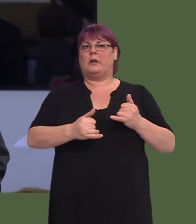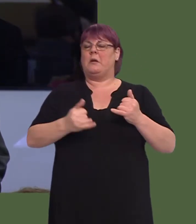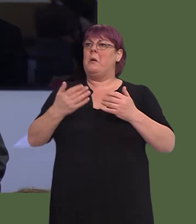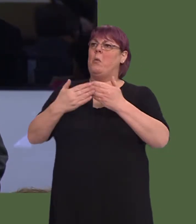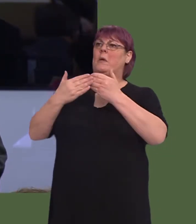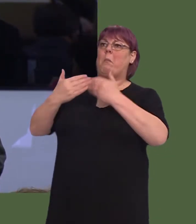women.